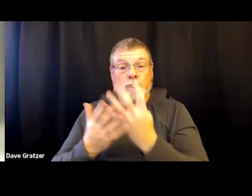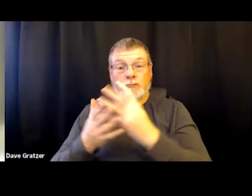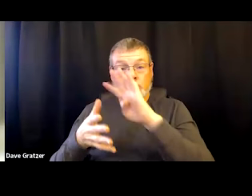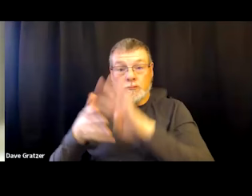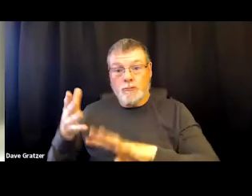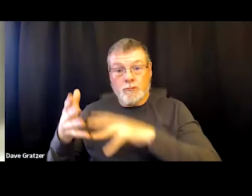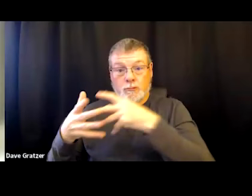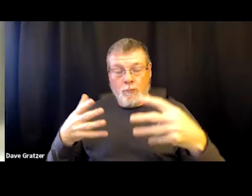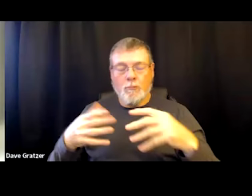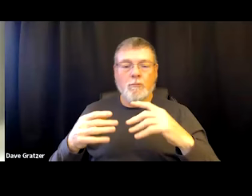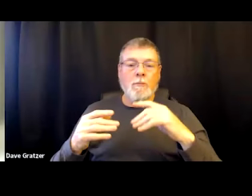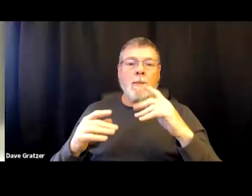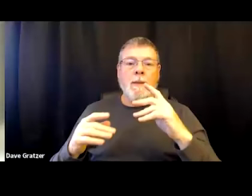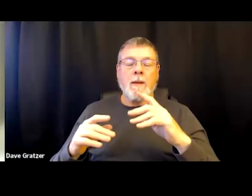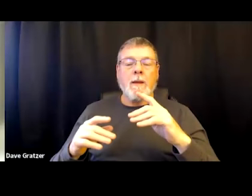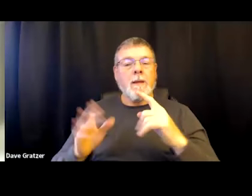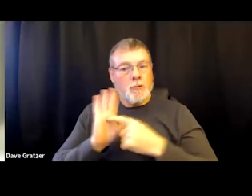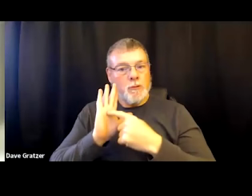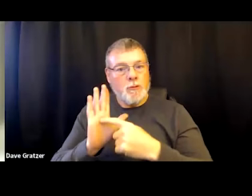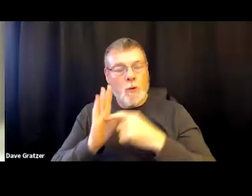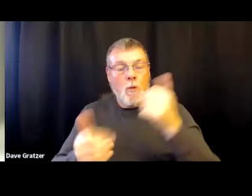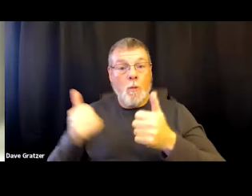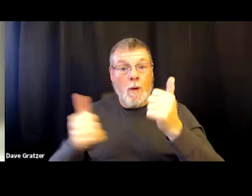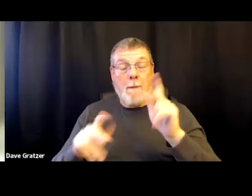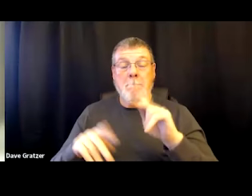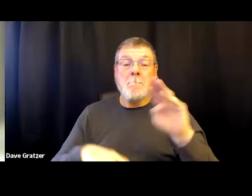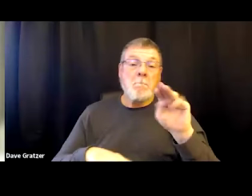that yield whether people have mild, moderate